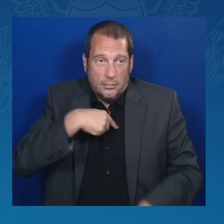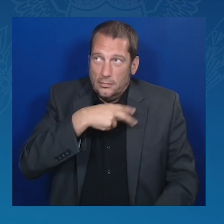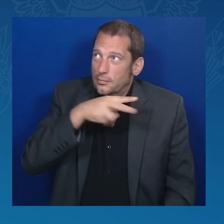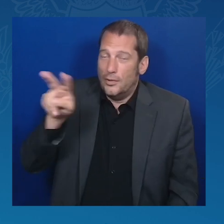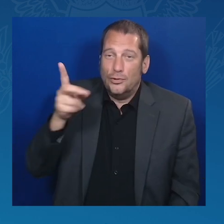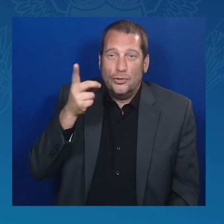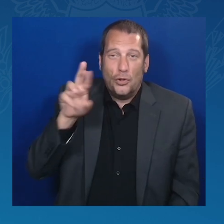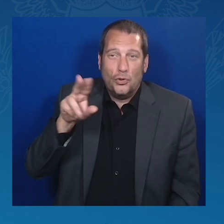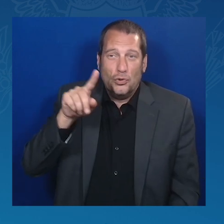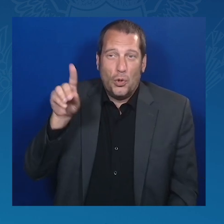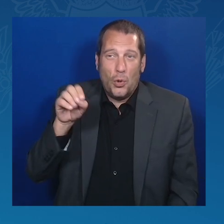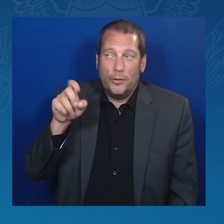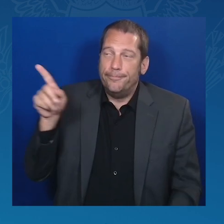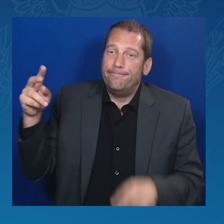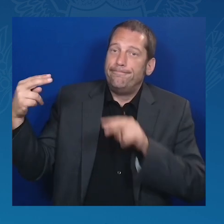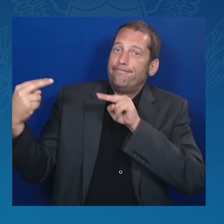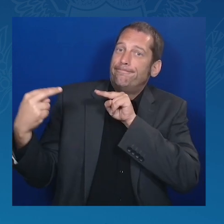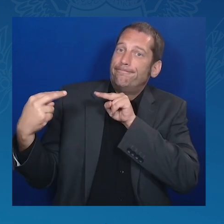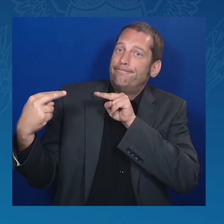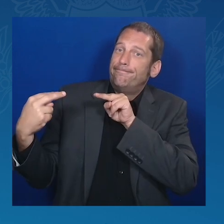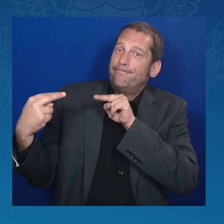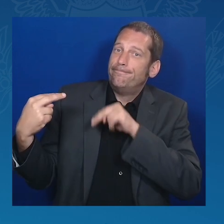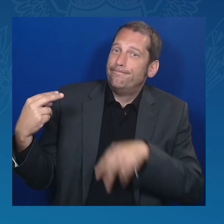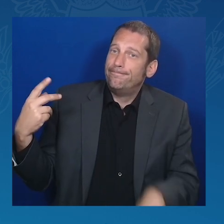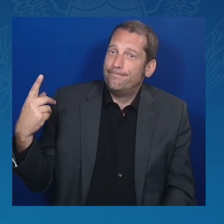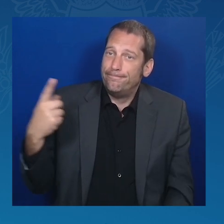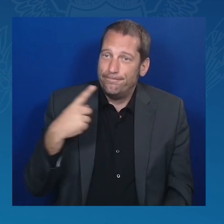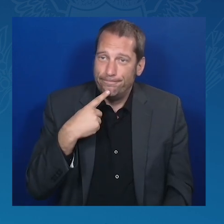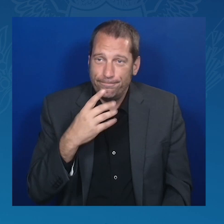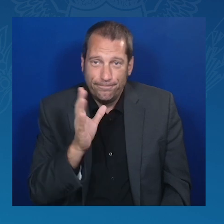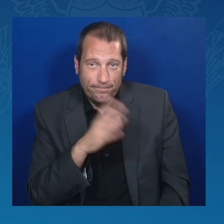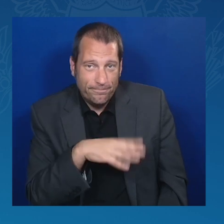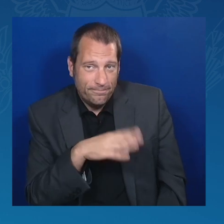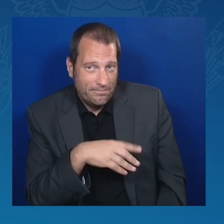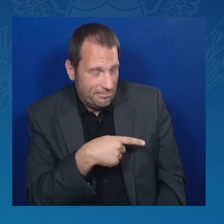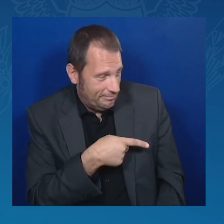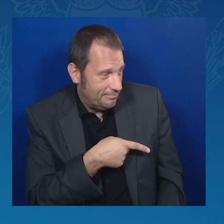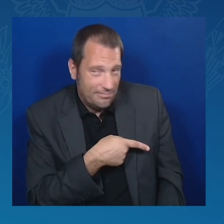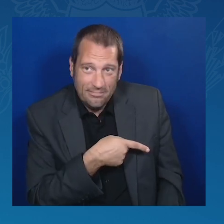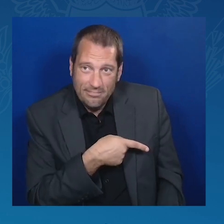And I was -- it stayed with me. It really stayed with me. And it stays with all those people